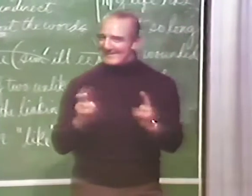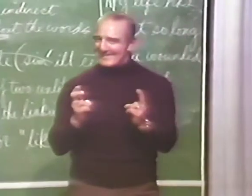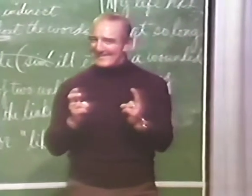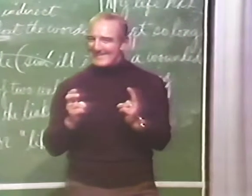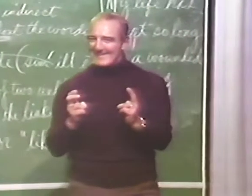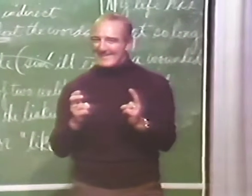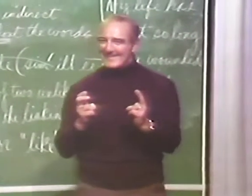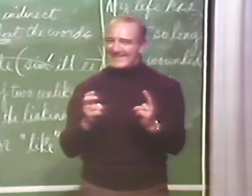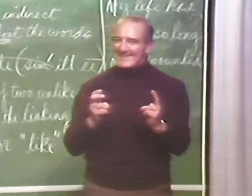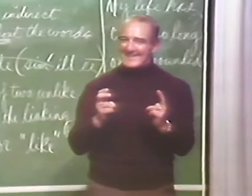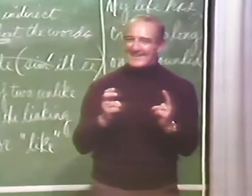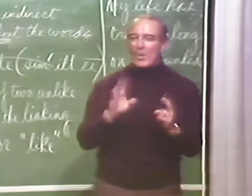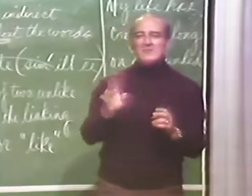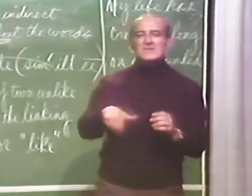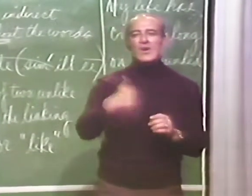"USE YOUR TIME."